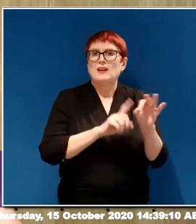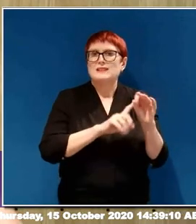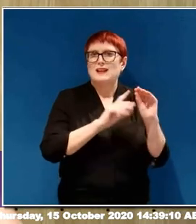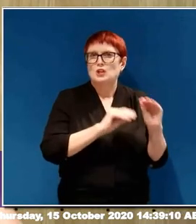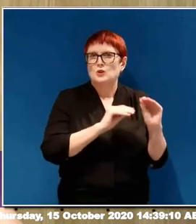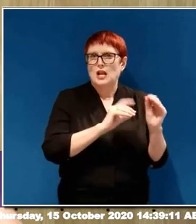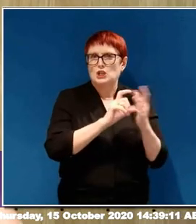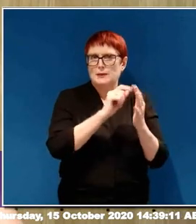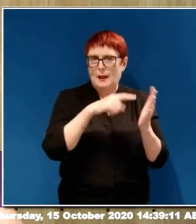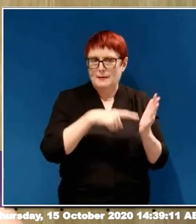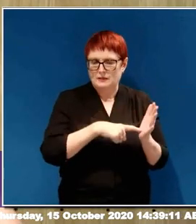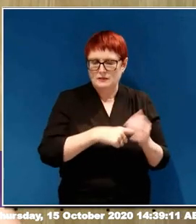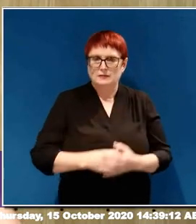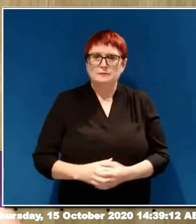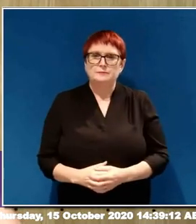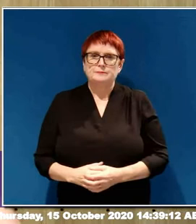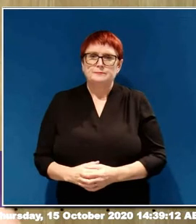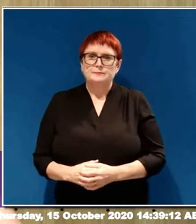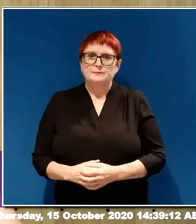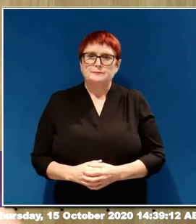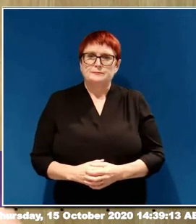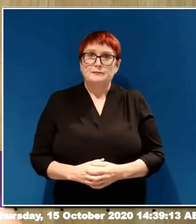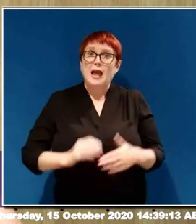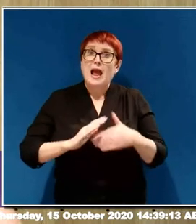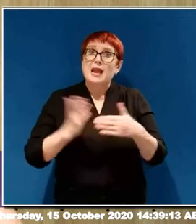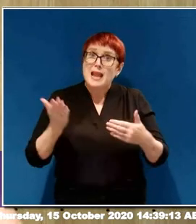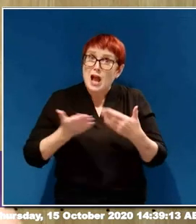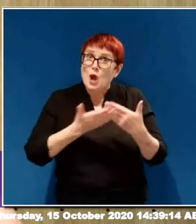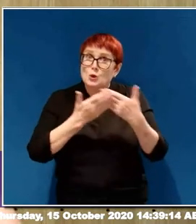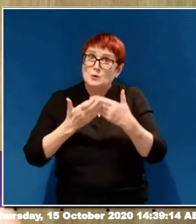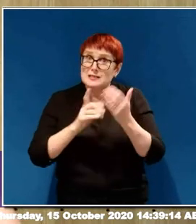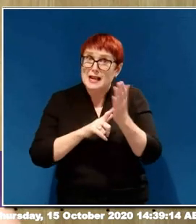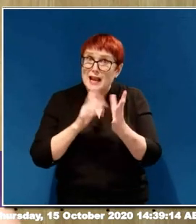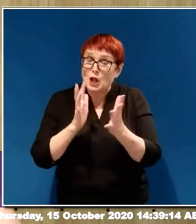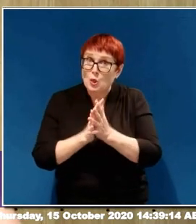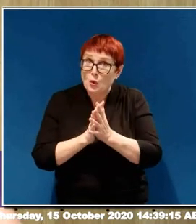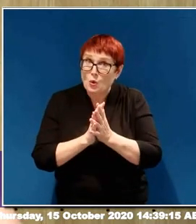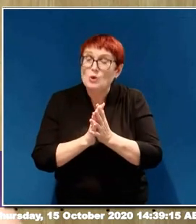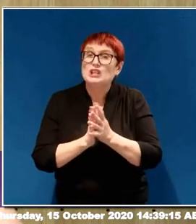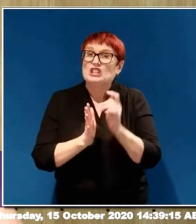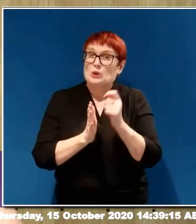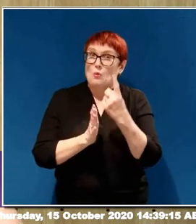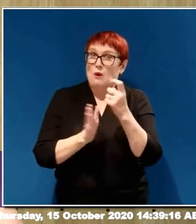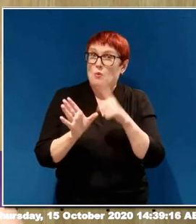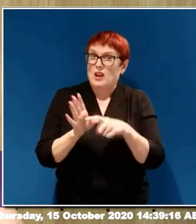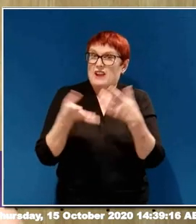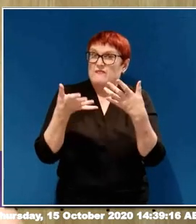Yes. And you're in your final year. Yes, I am. Why did you leave the Department?